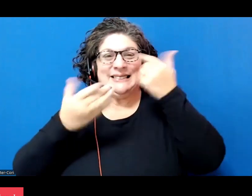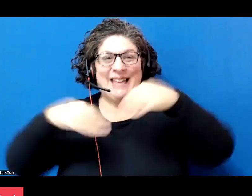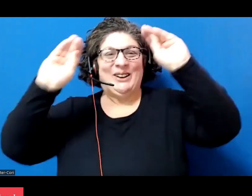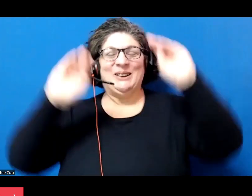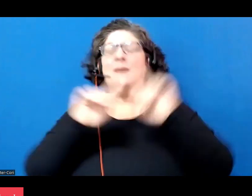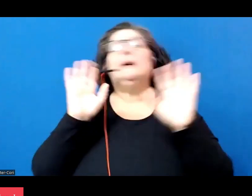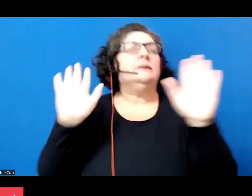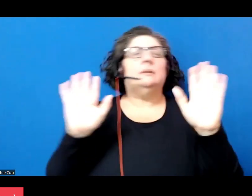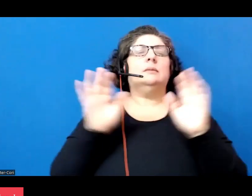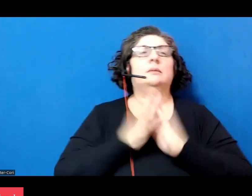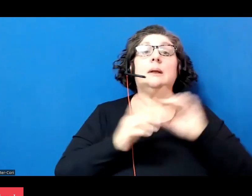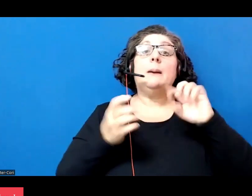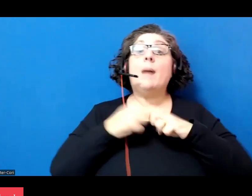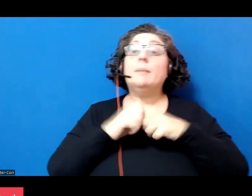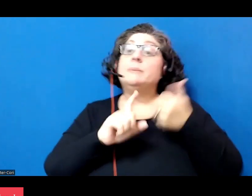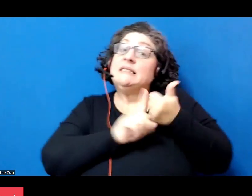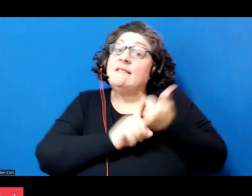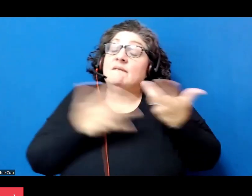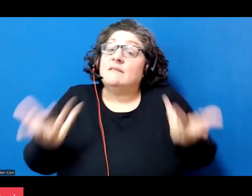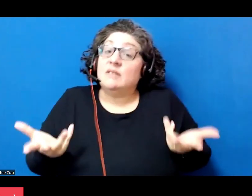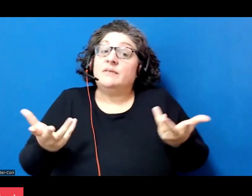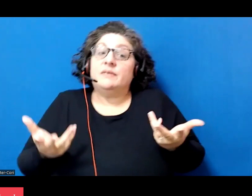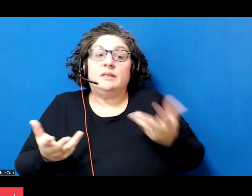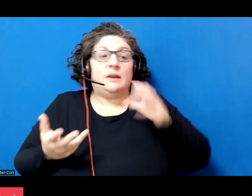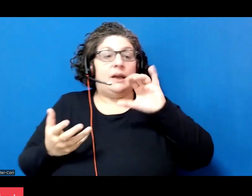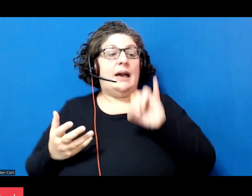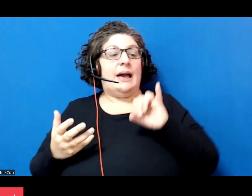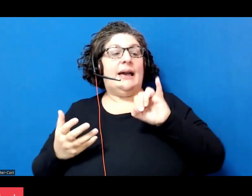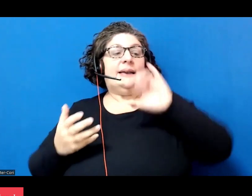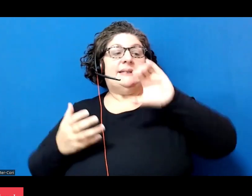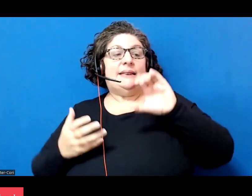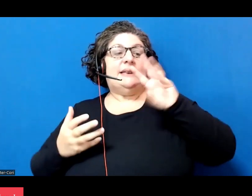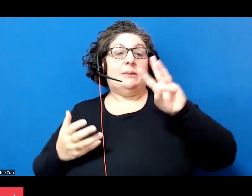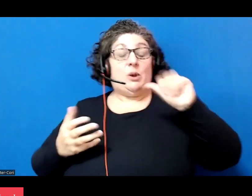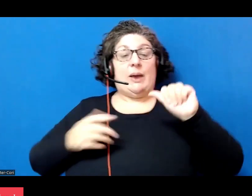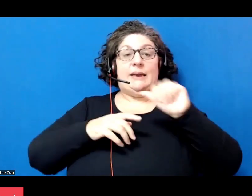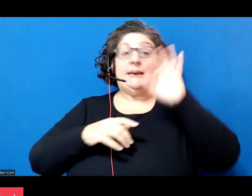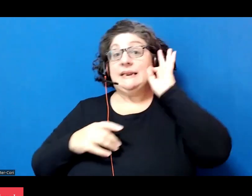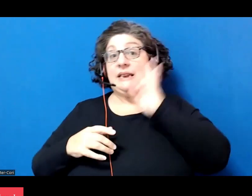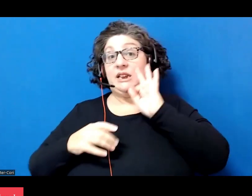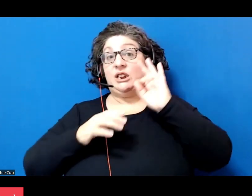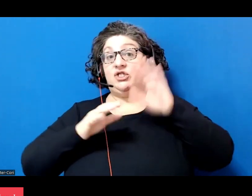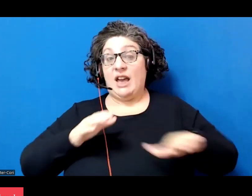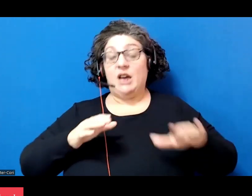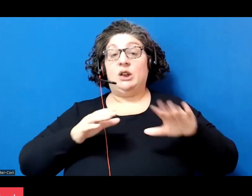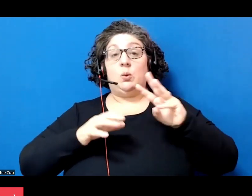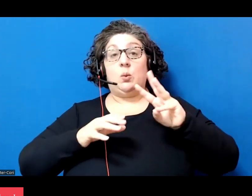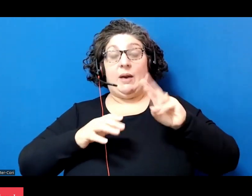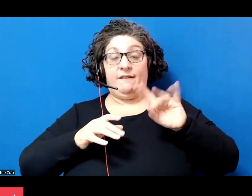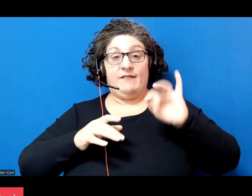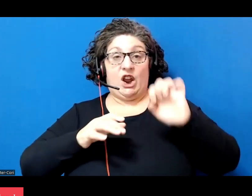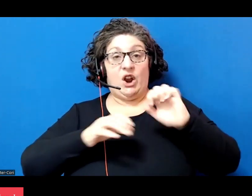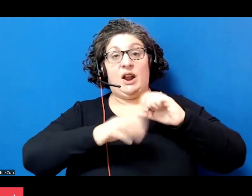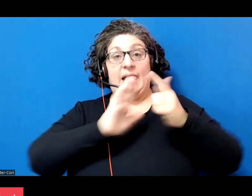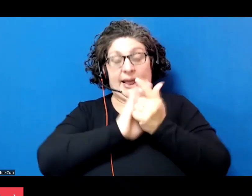So the issue here is that the ICWA, Indian Child Welfare Act defines Indian child broadly